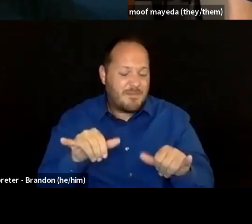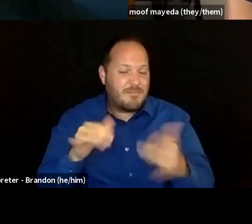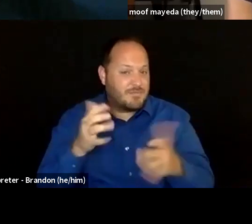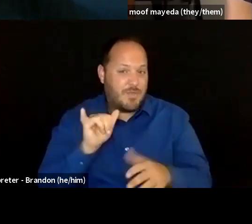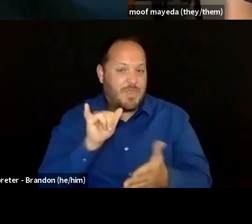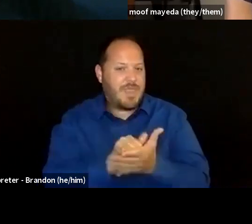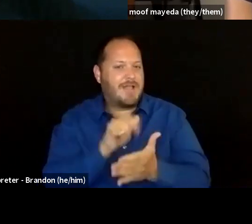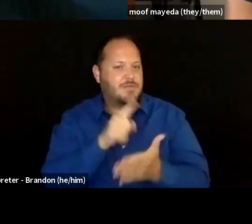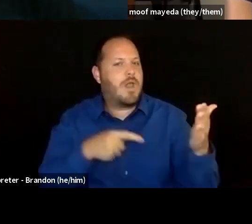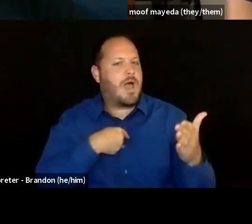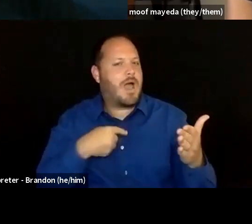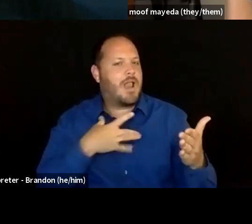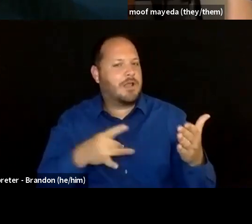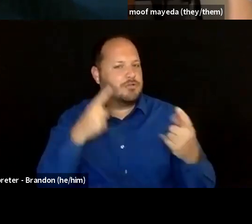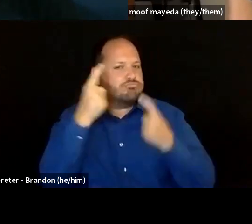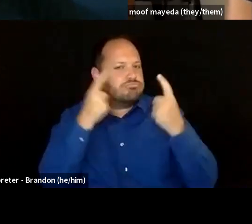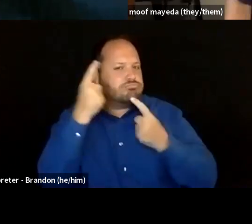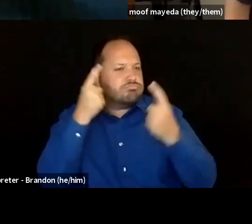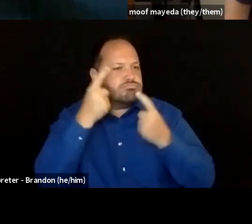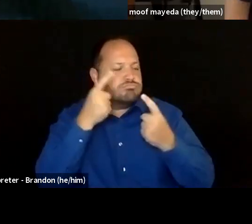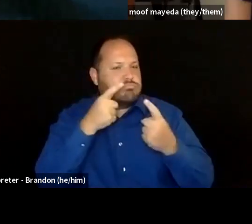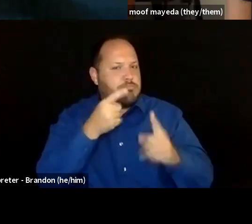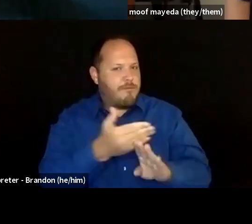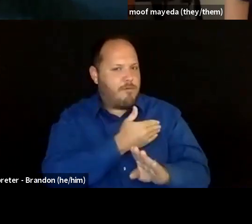I think that would make a huge difference for trans folks and